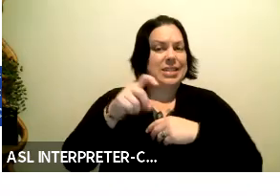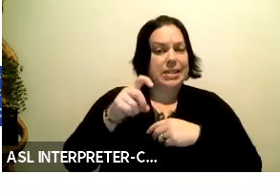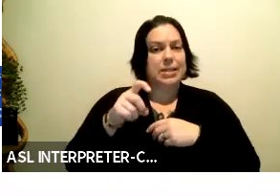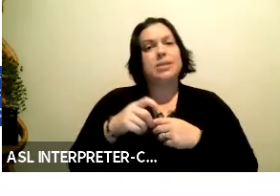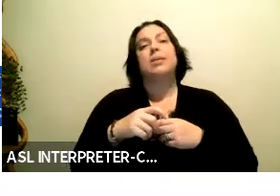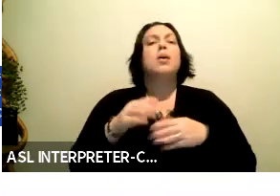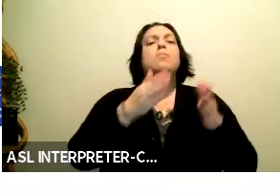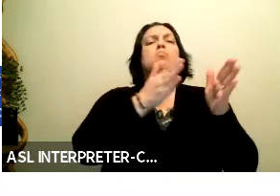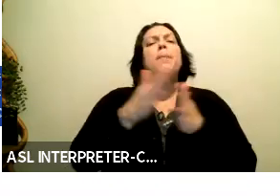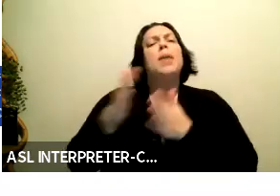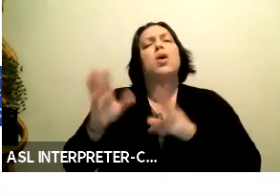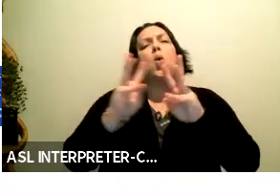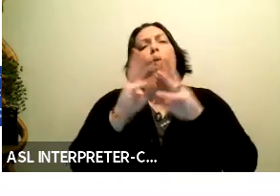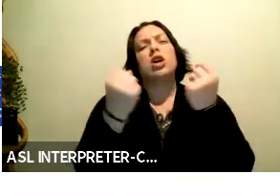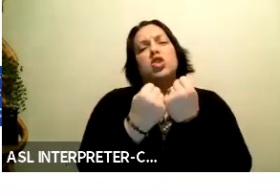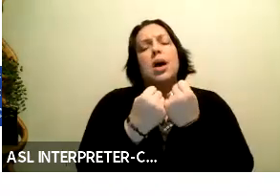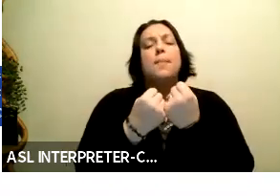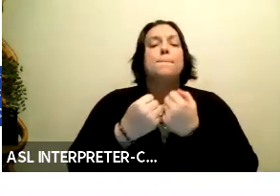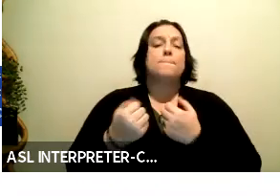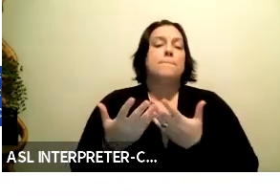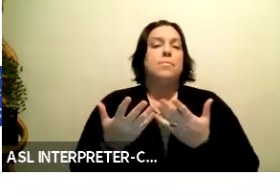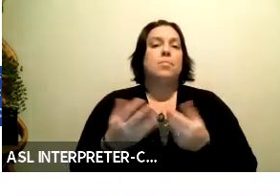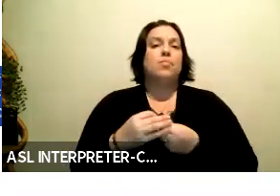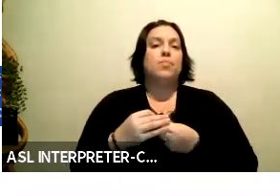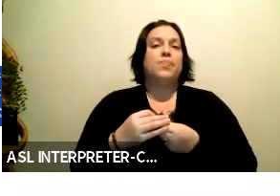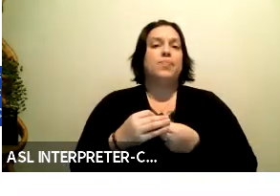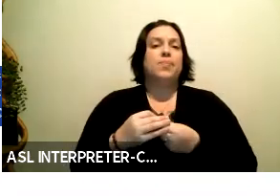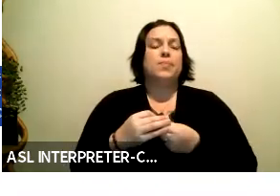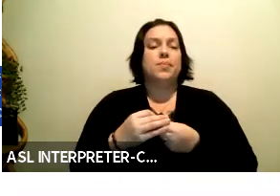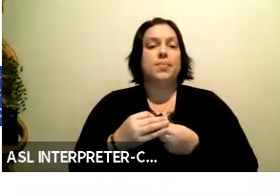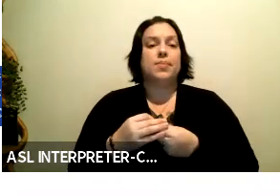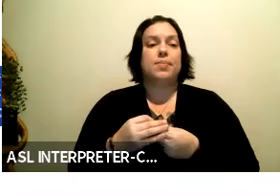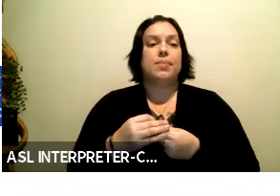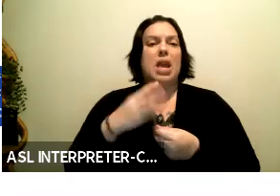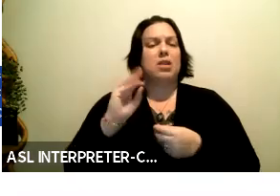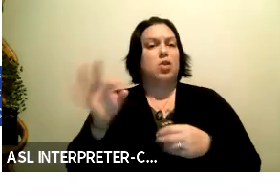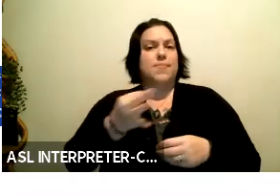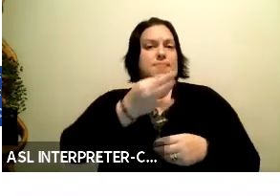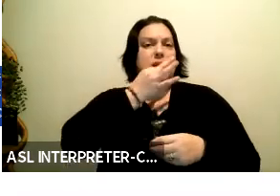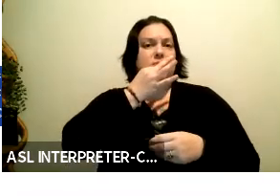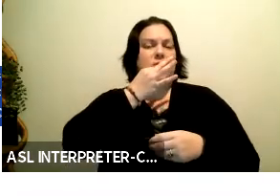and serves as the access and functional needs subject matter expert during state level planning